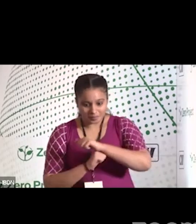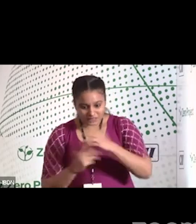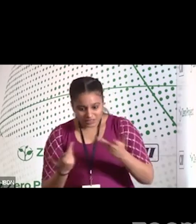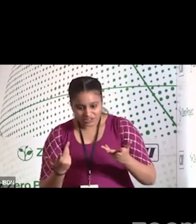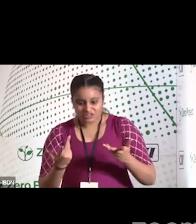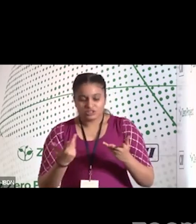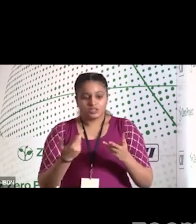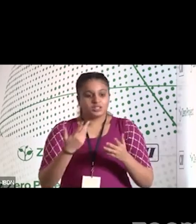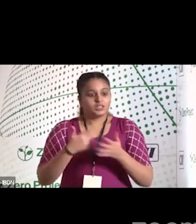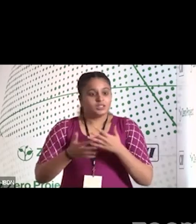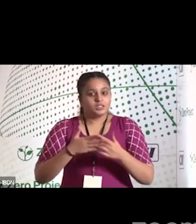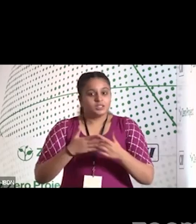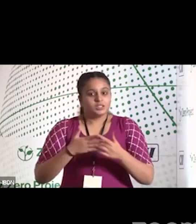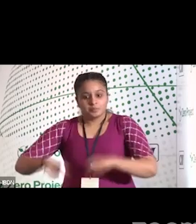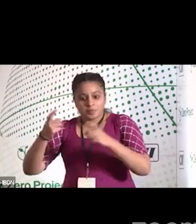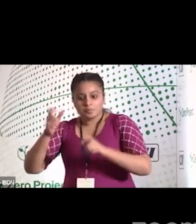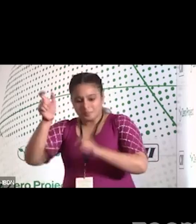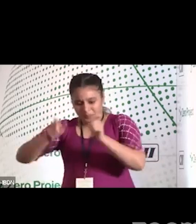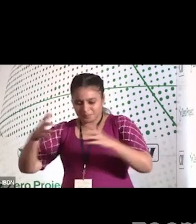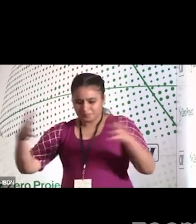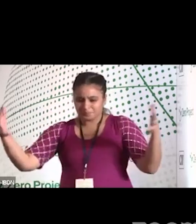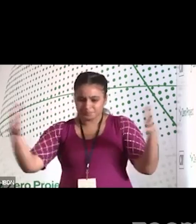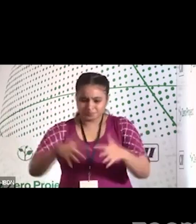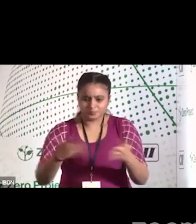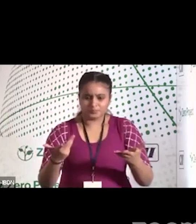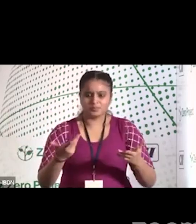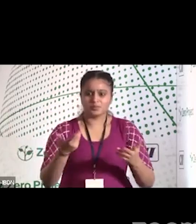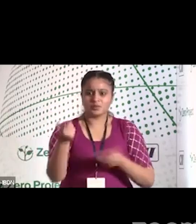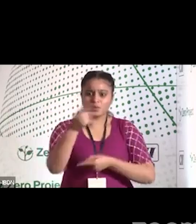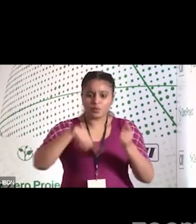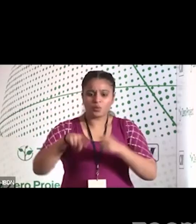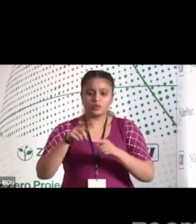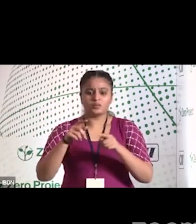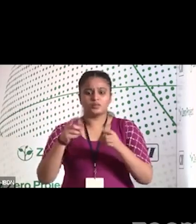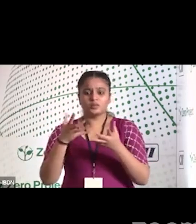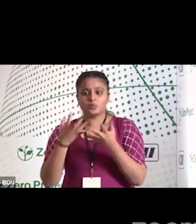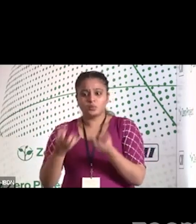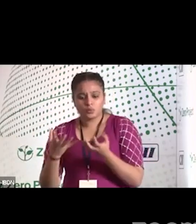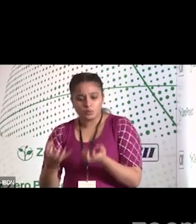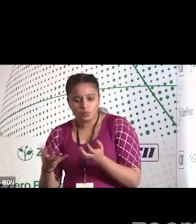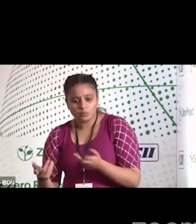We bring in the people who are required to provide that particular service